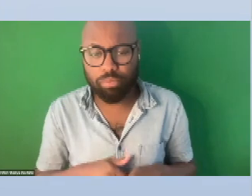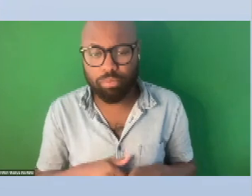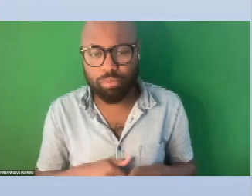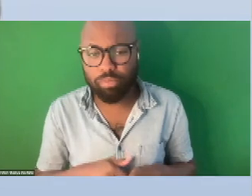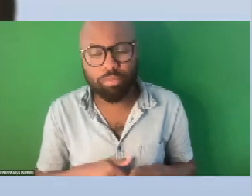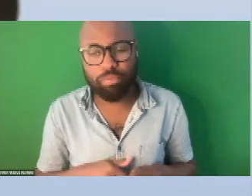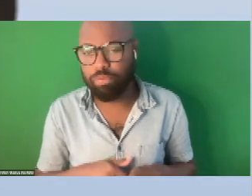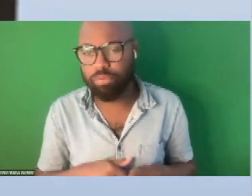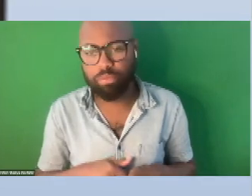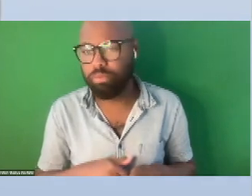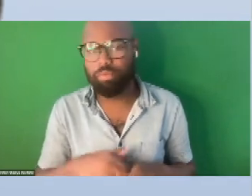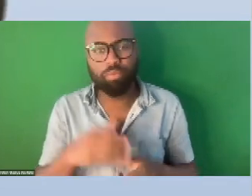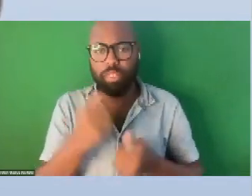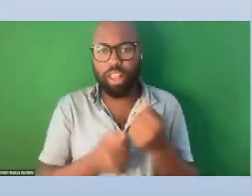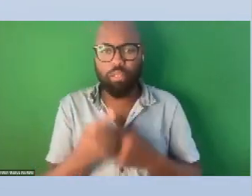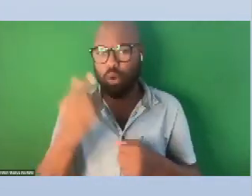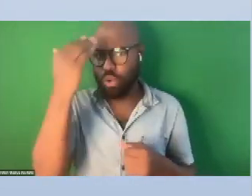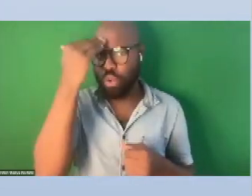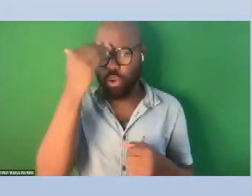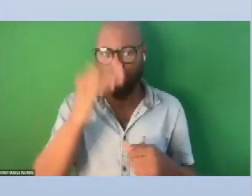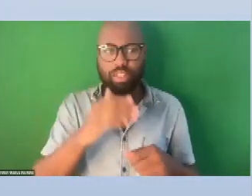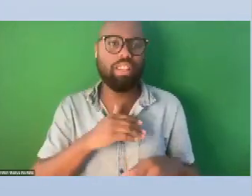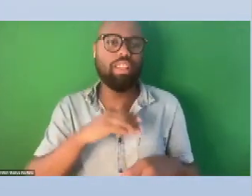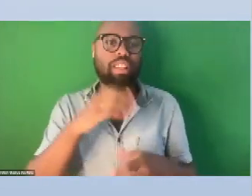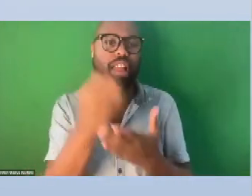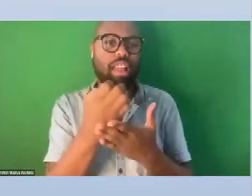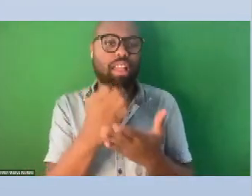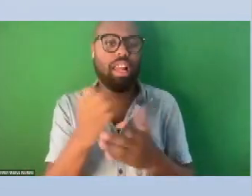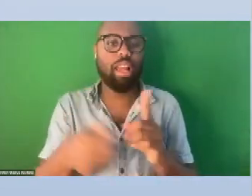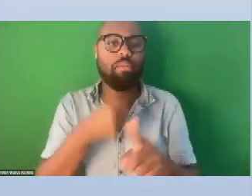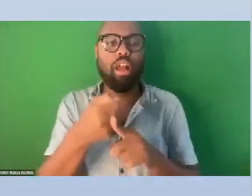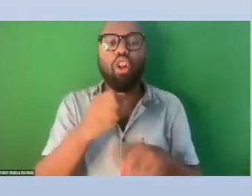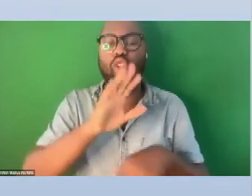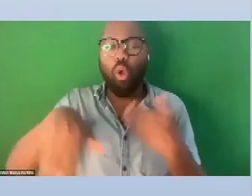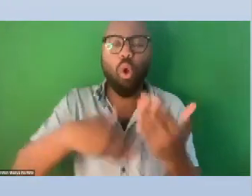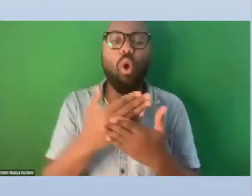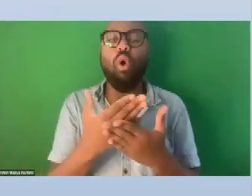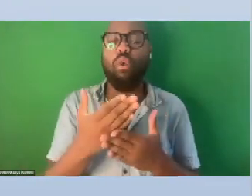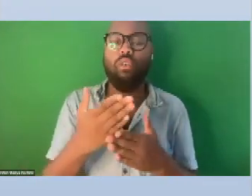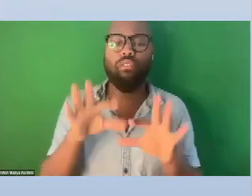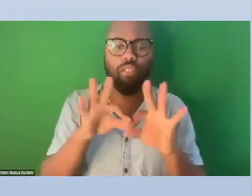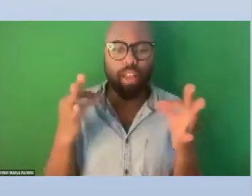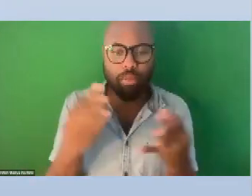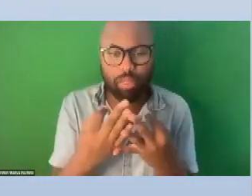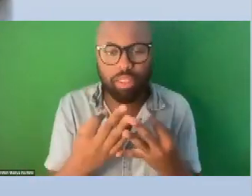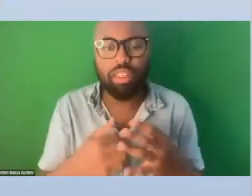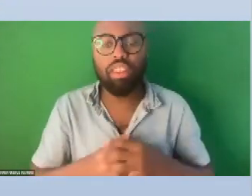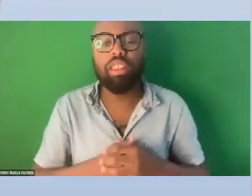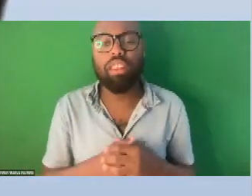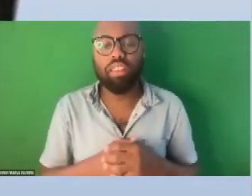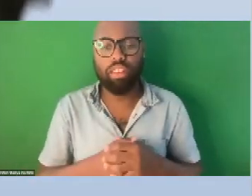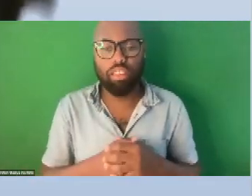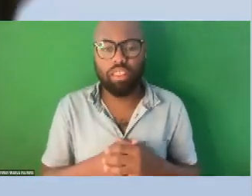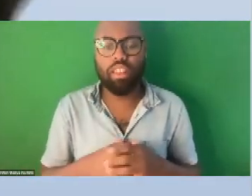everyone knows the economic impact on an entire family when a family member has home and community based service needs.